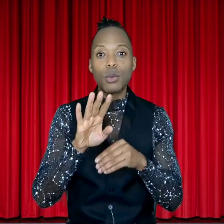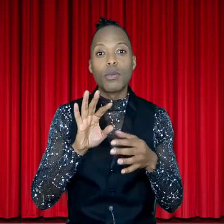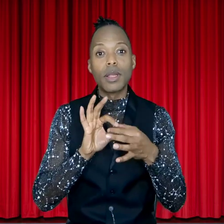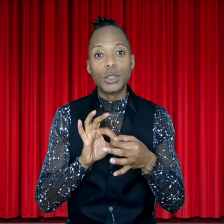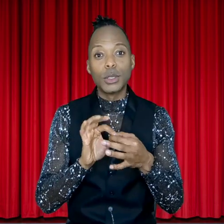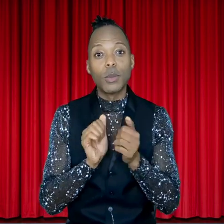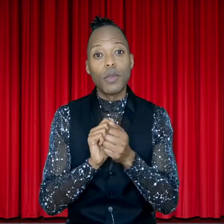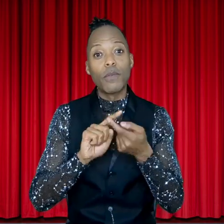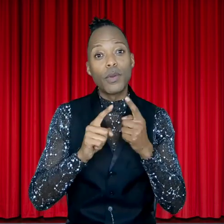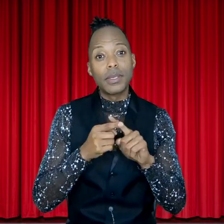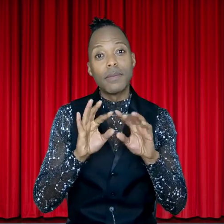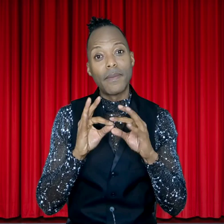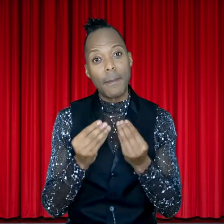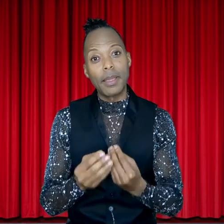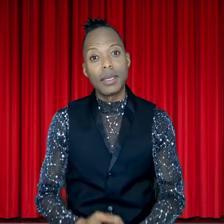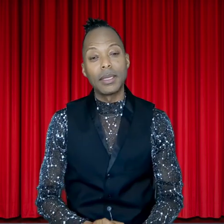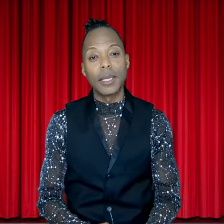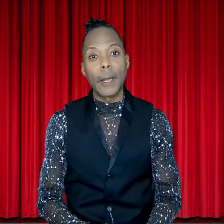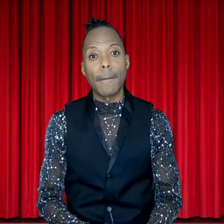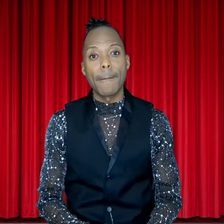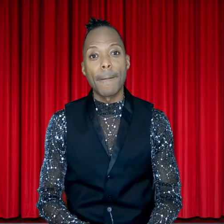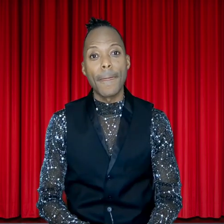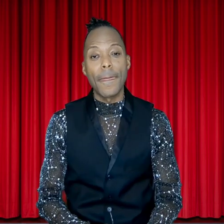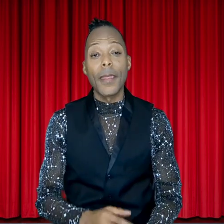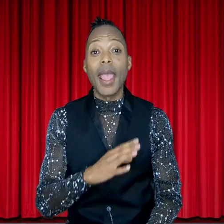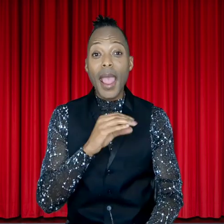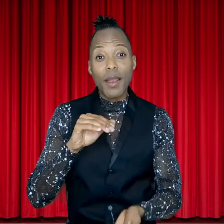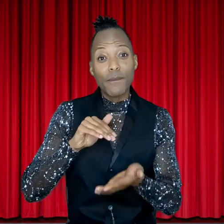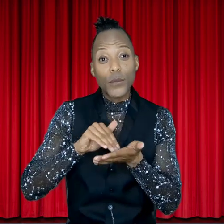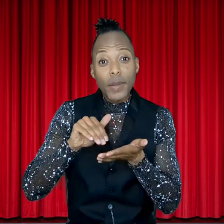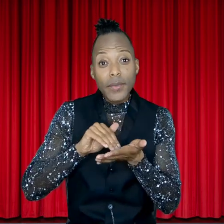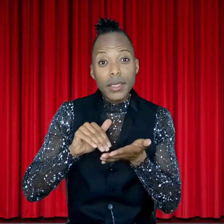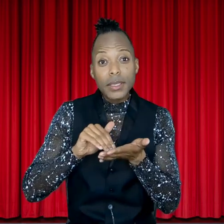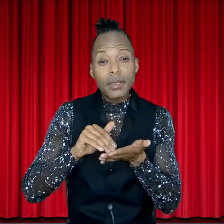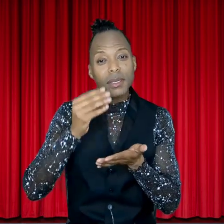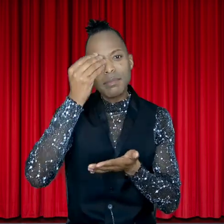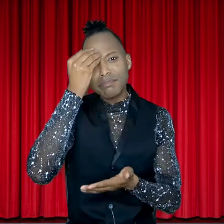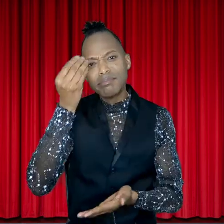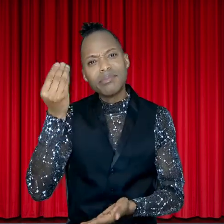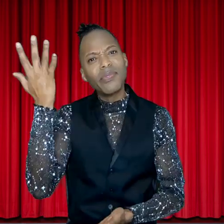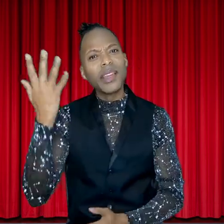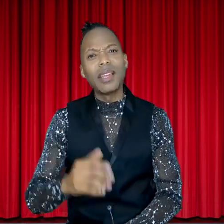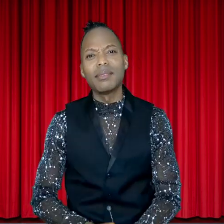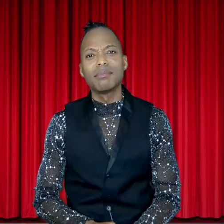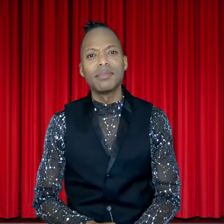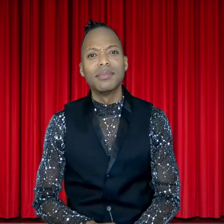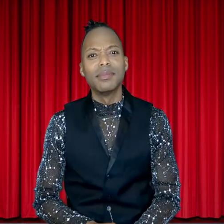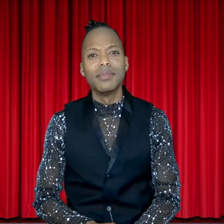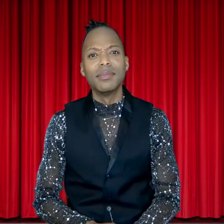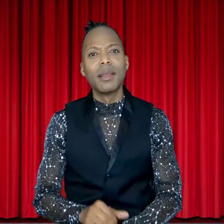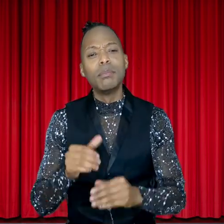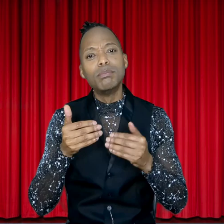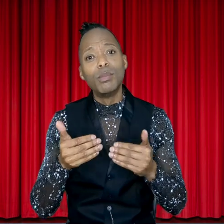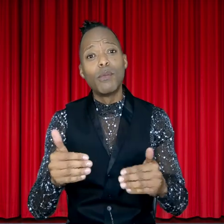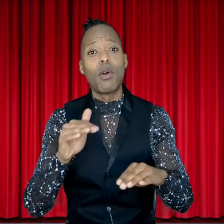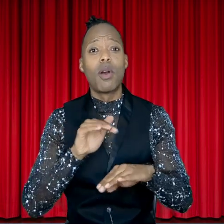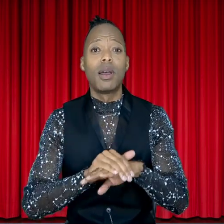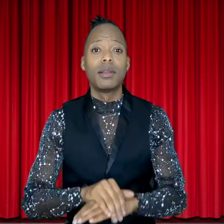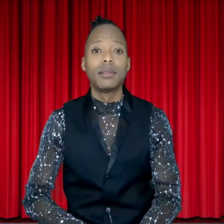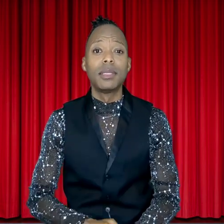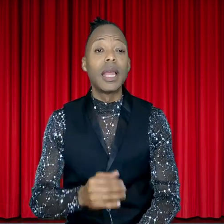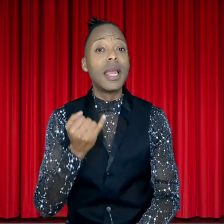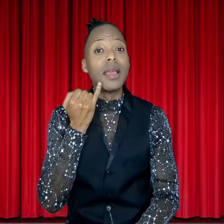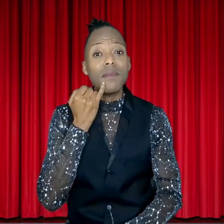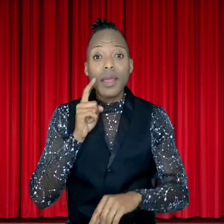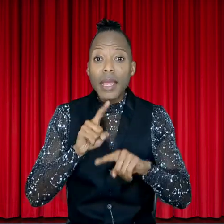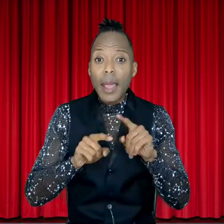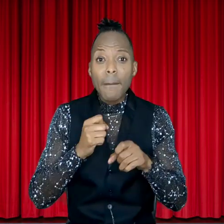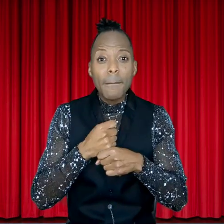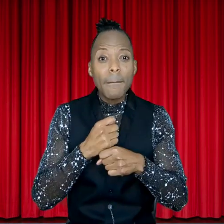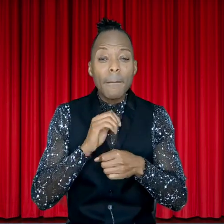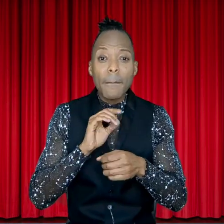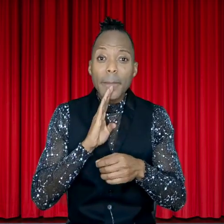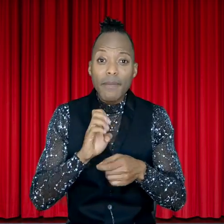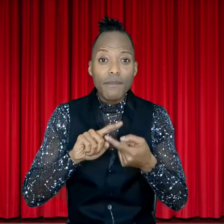And forgive-forget and move on... If you can't be friends, you can still move on and part.